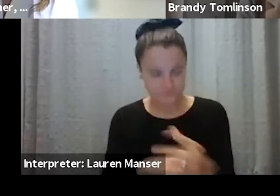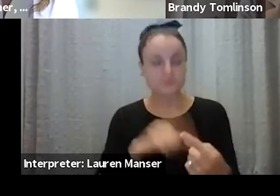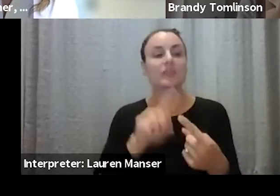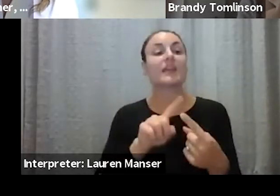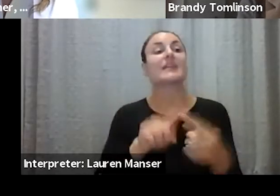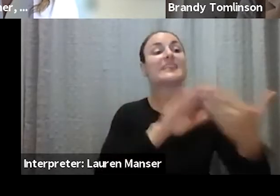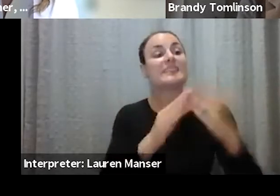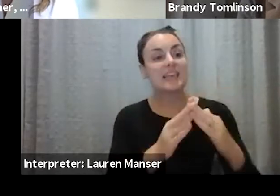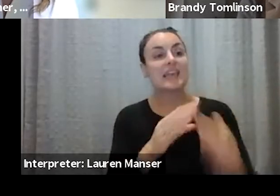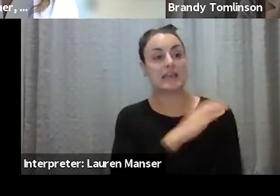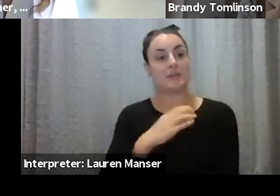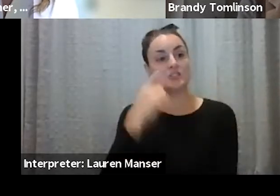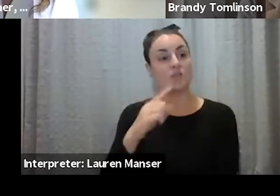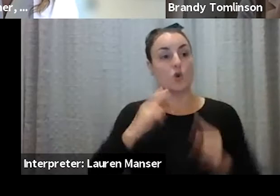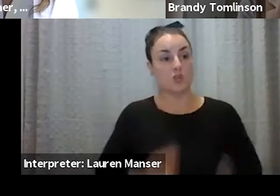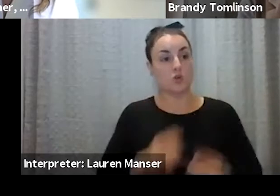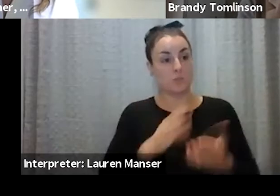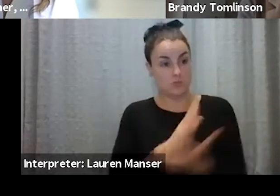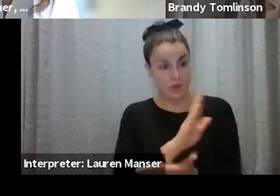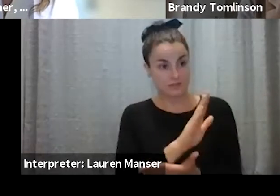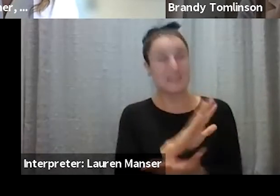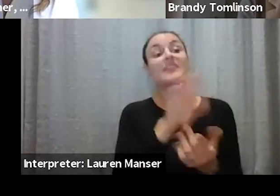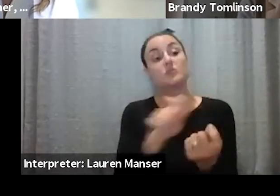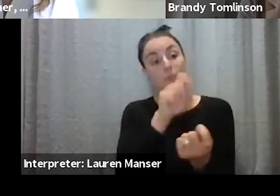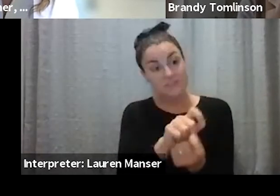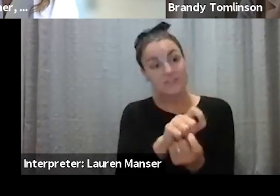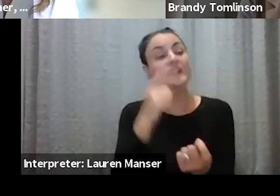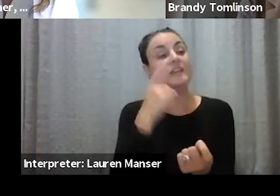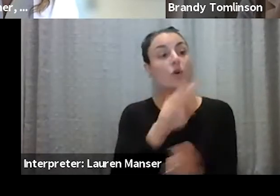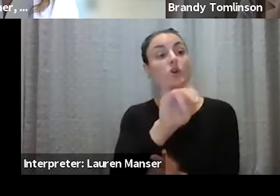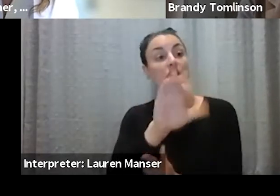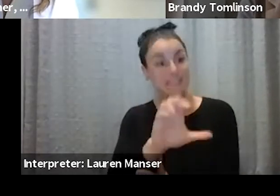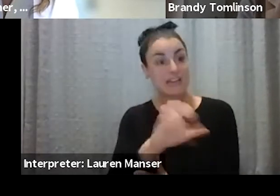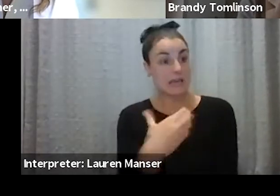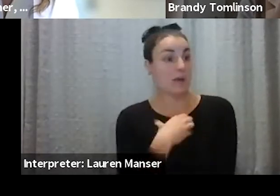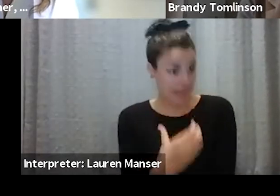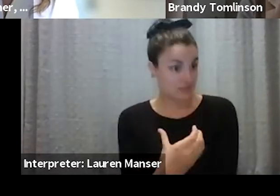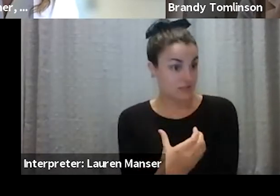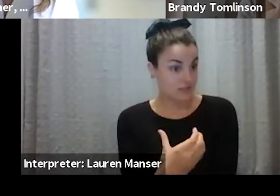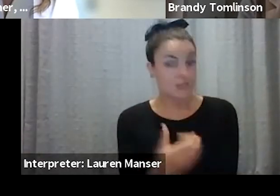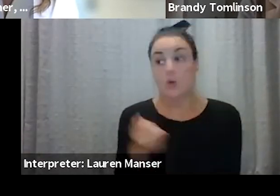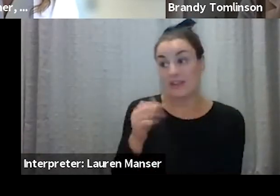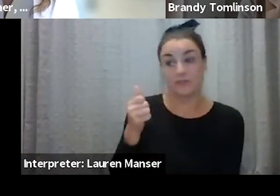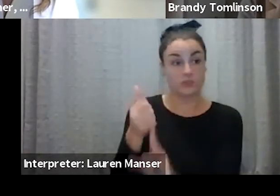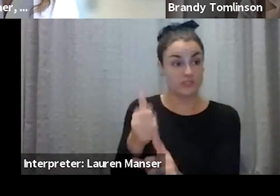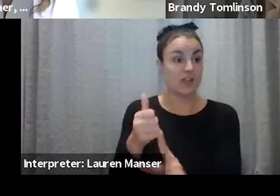they are specifically for complaints processed in New York City. So if you live in New York City, you could go to the New York City Human Rights,